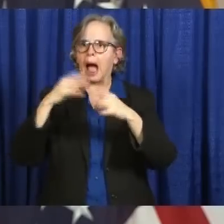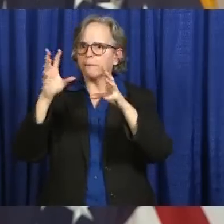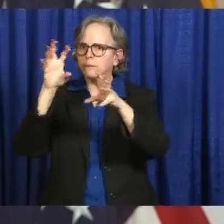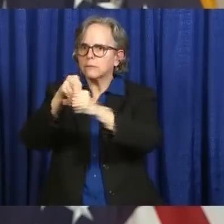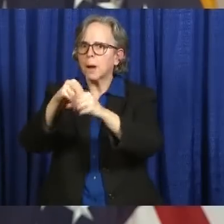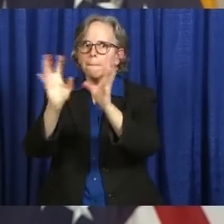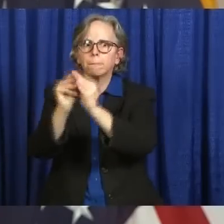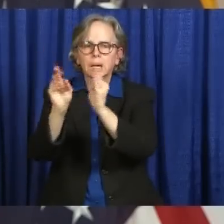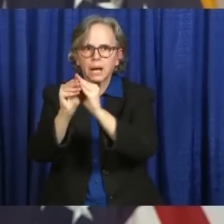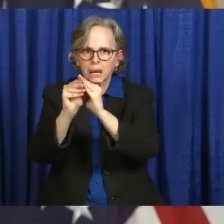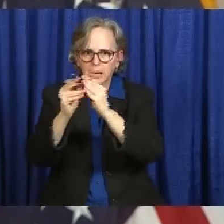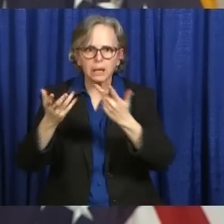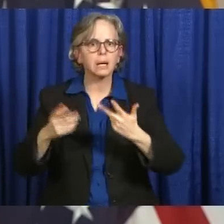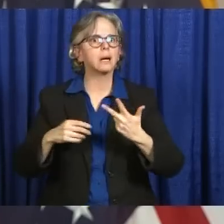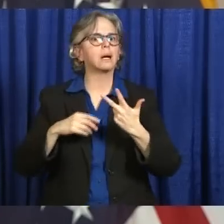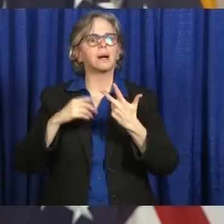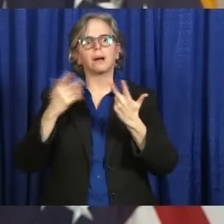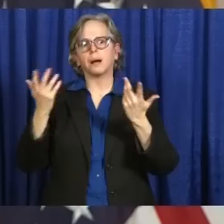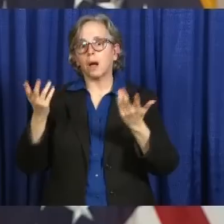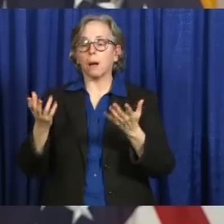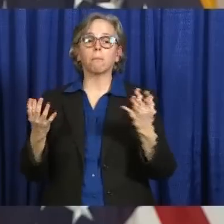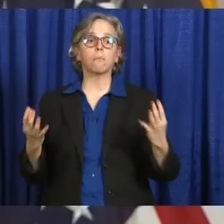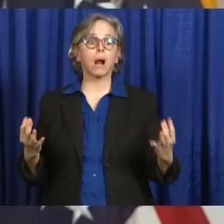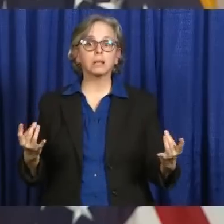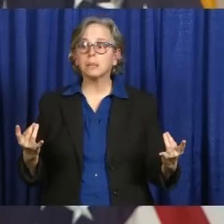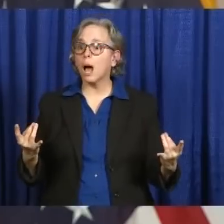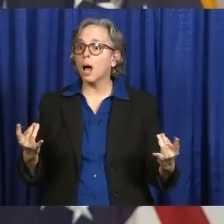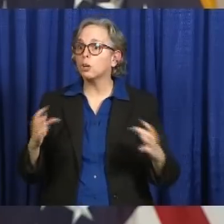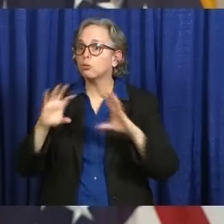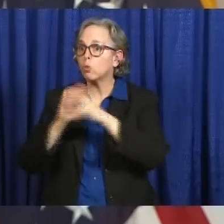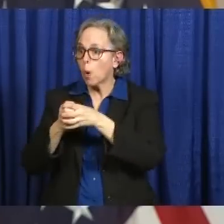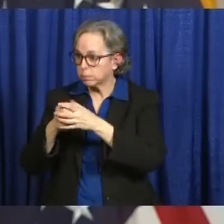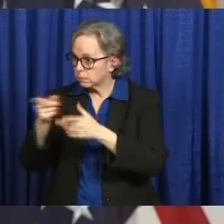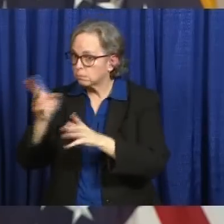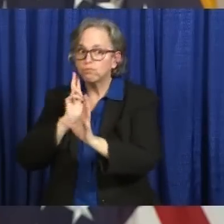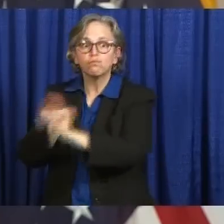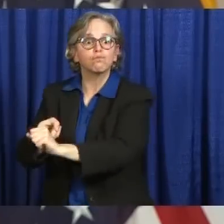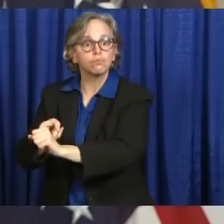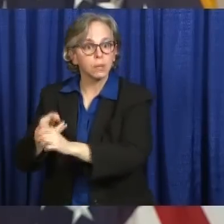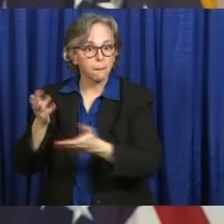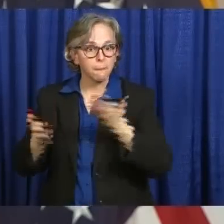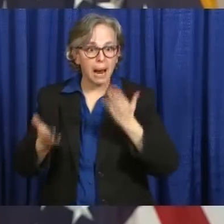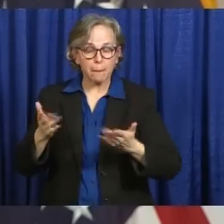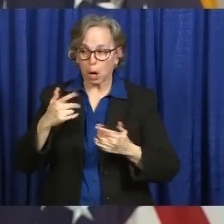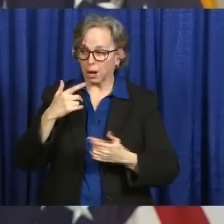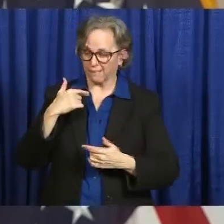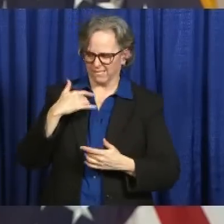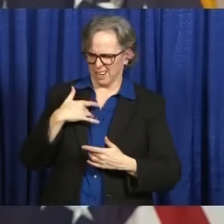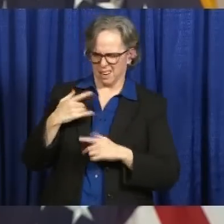YOUR RECOVERY SUPPORTS. YOU CAN CONNECT WITH PEERS IN RECOVERY THROUGH PHONE CALLS. THERE IS RECOVERING COACHING OPPORTUNITIES AVAILABLE. THERE ARE ONLINE MEETINGS AND